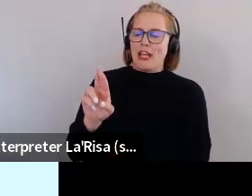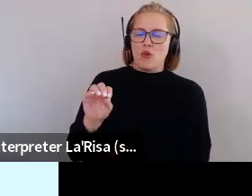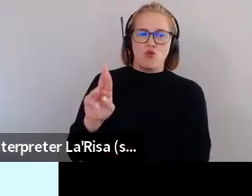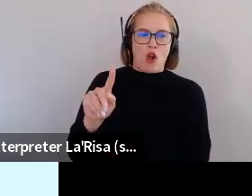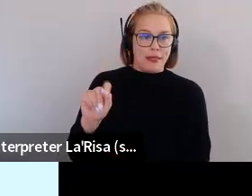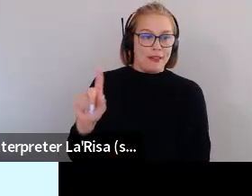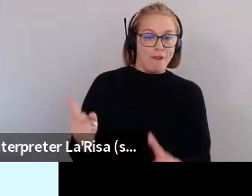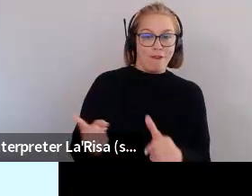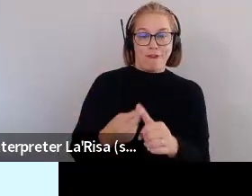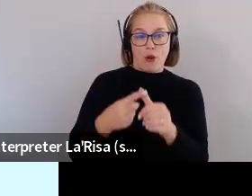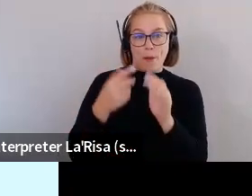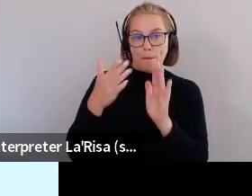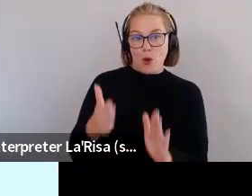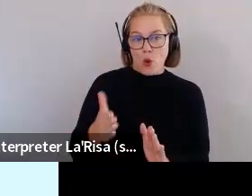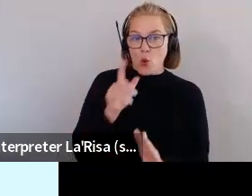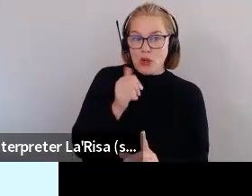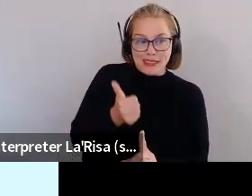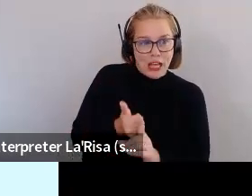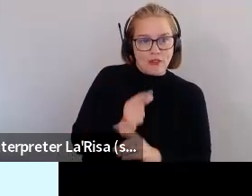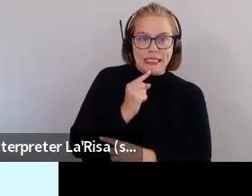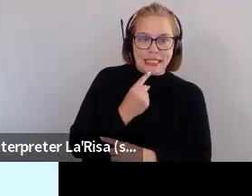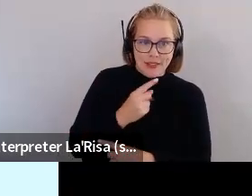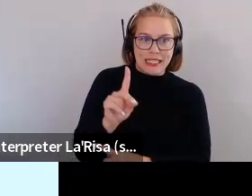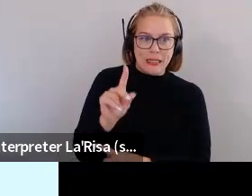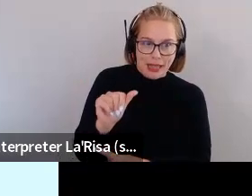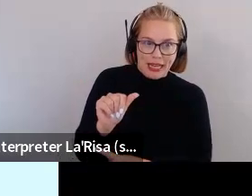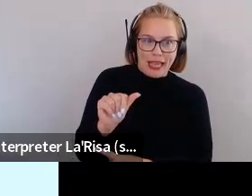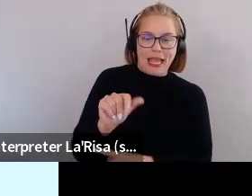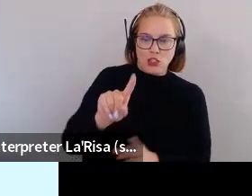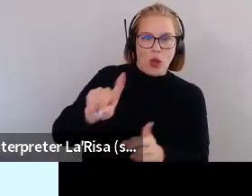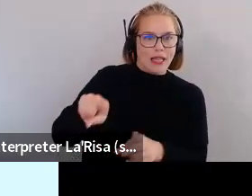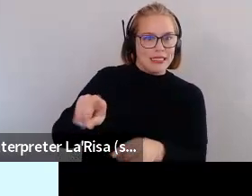was excited to hear somebody on this call today from CIL. Ed Roberts was